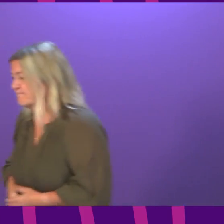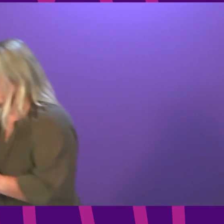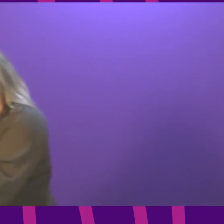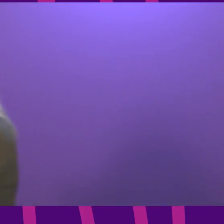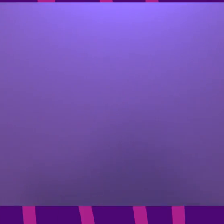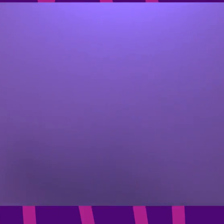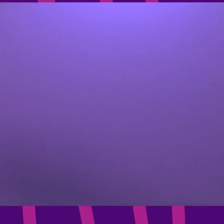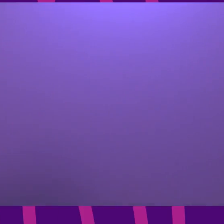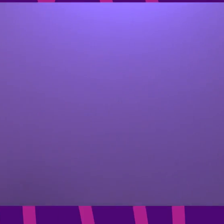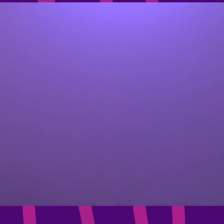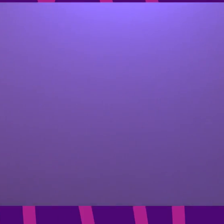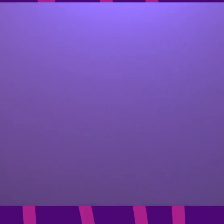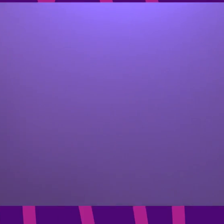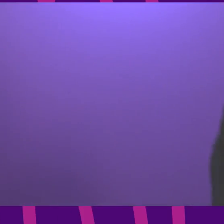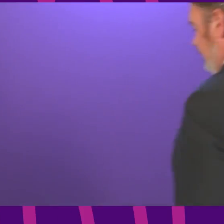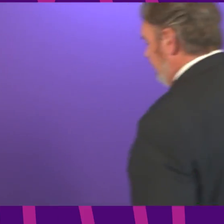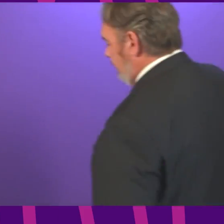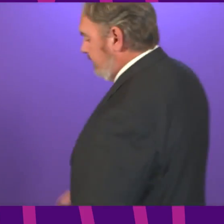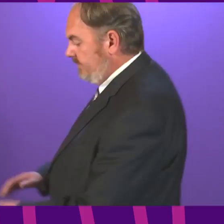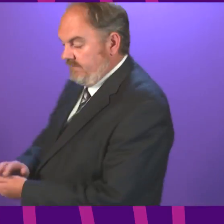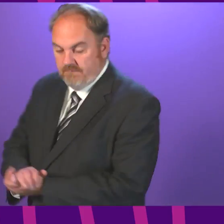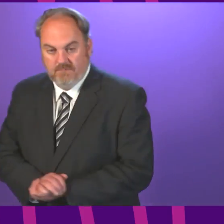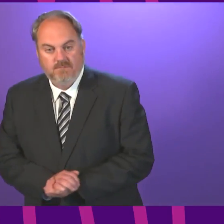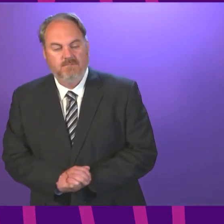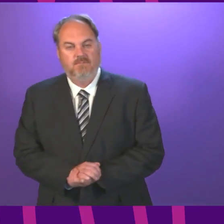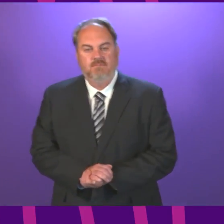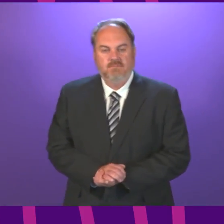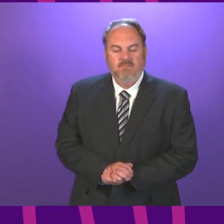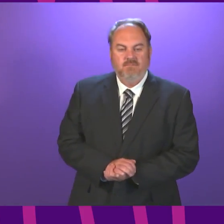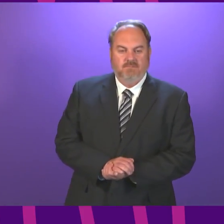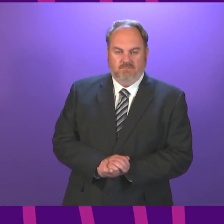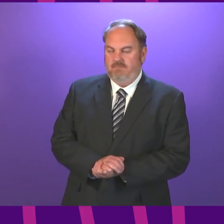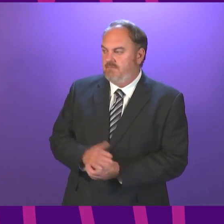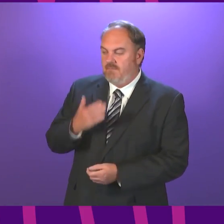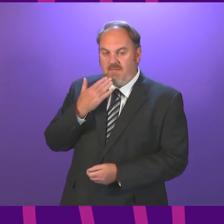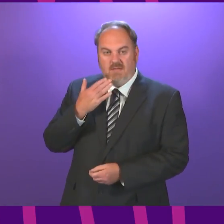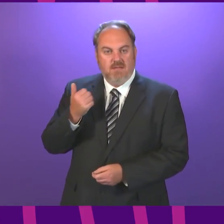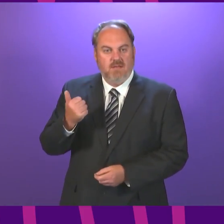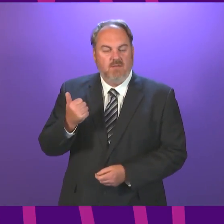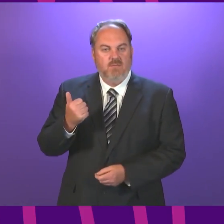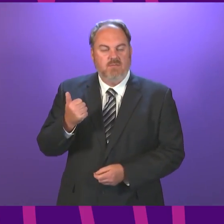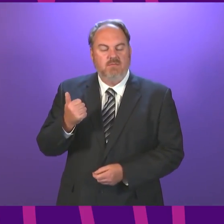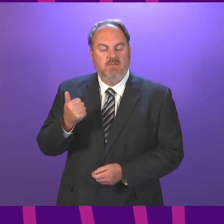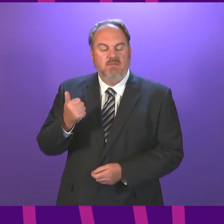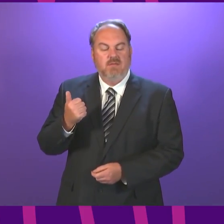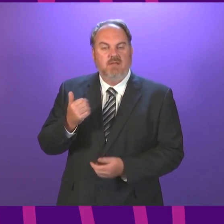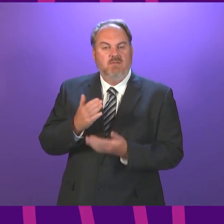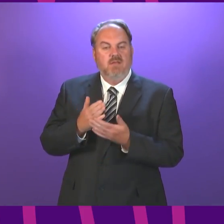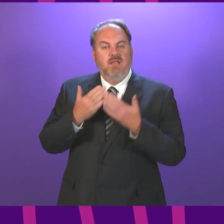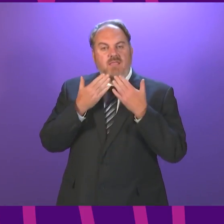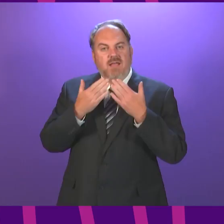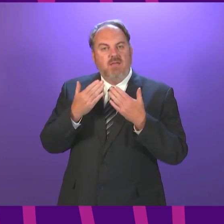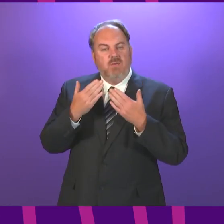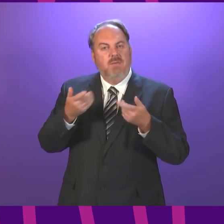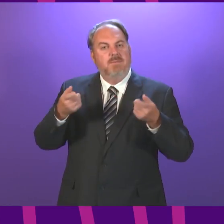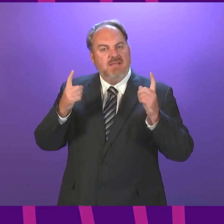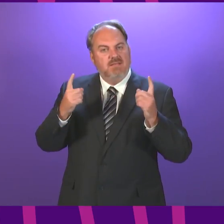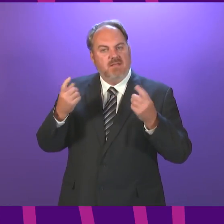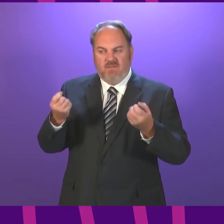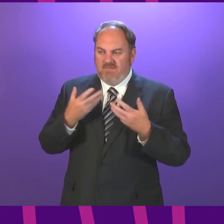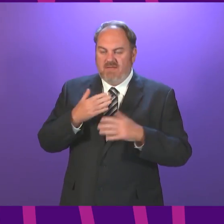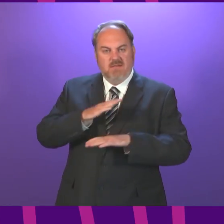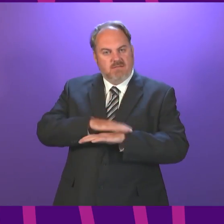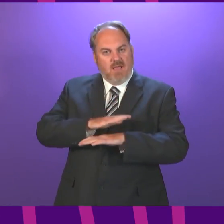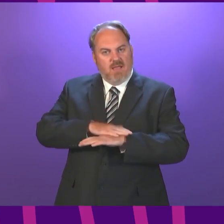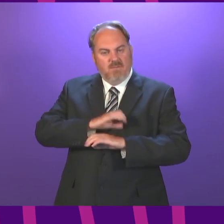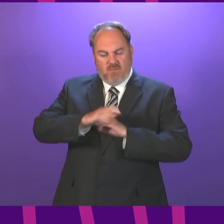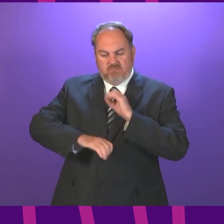I thank the minister for taking the time to make such an extensive statement today. My